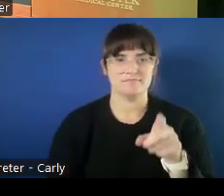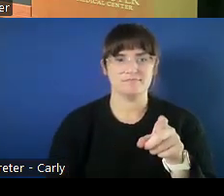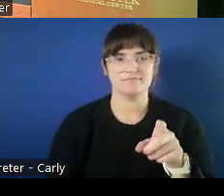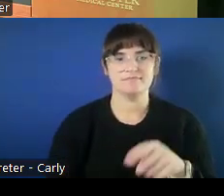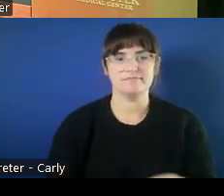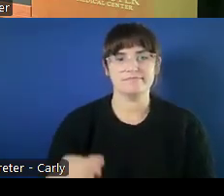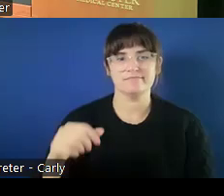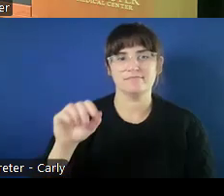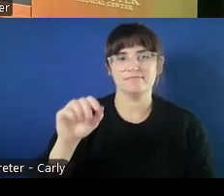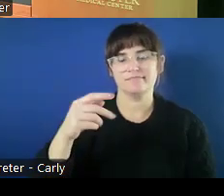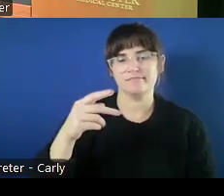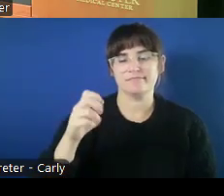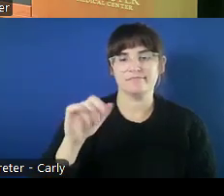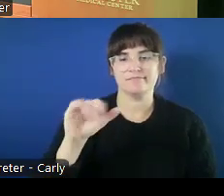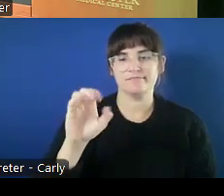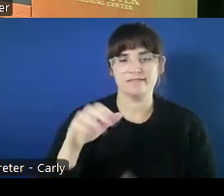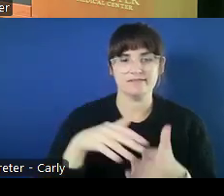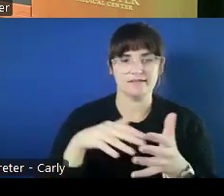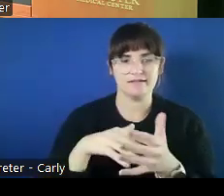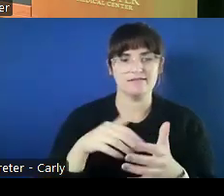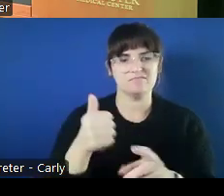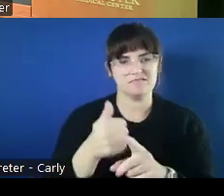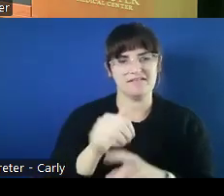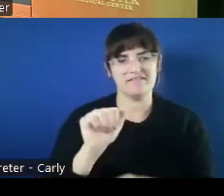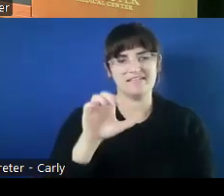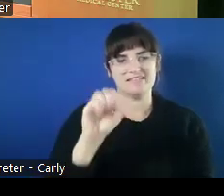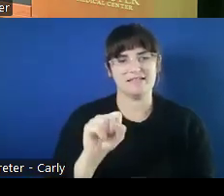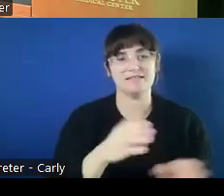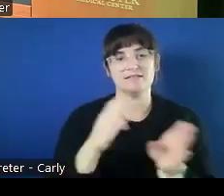is our type two diabetes study um and then we also have studies looking at folks with who've